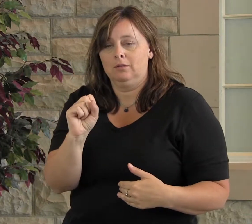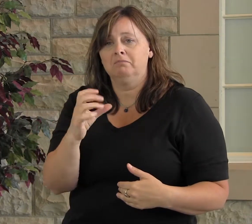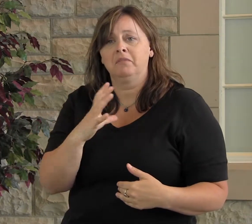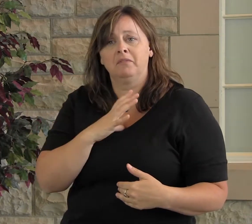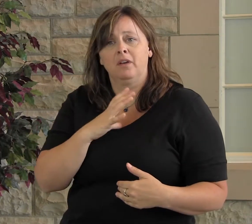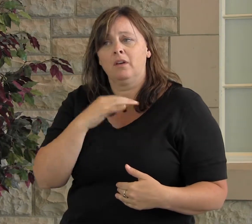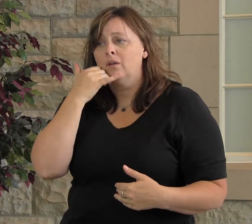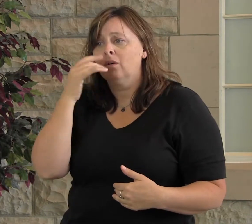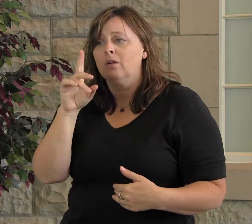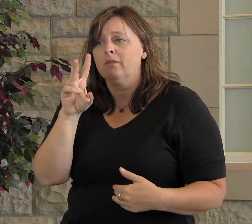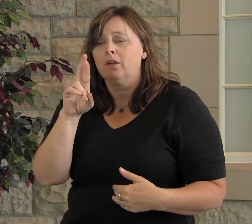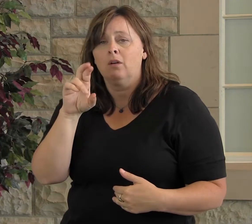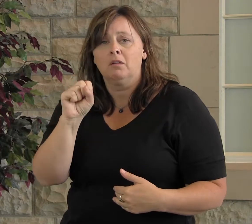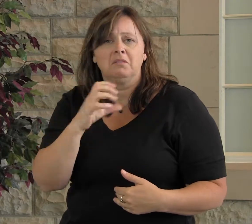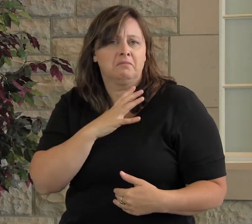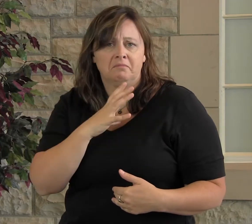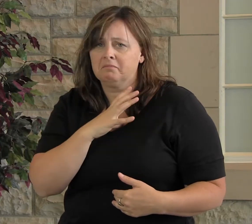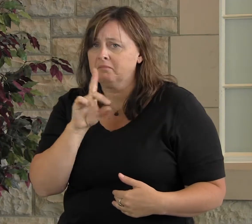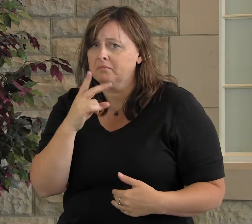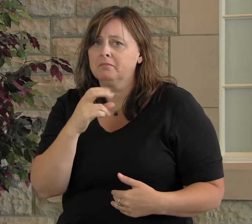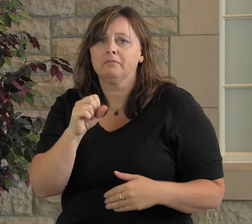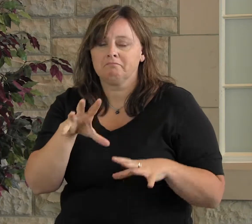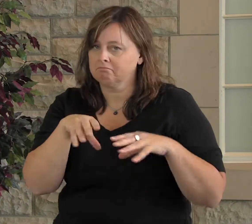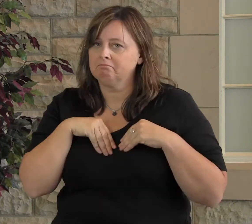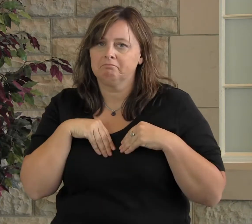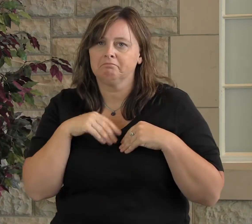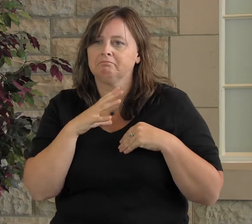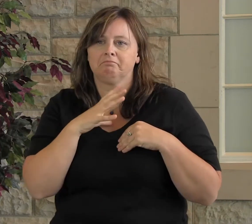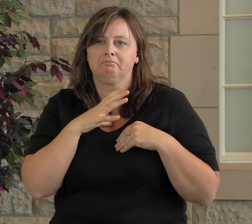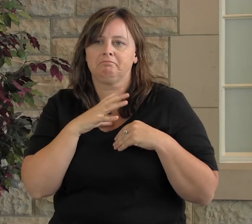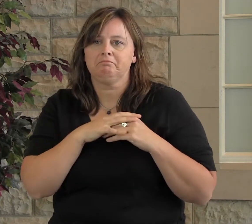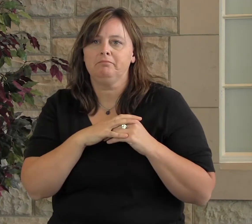If you need to call through VRS, that's fine. DHS will accept those calls as well.